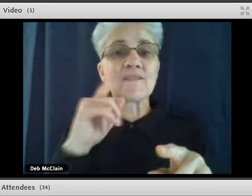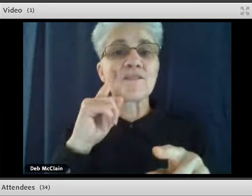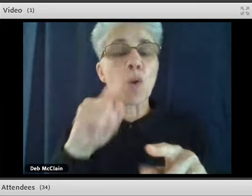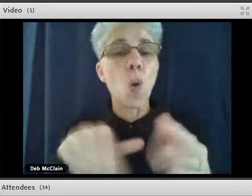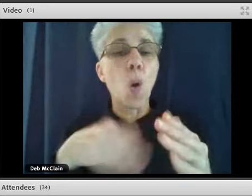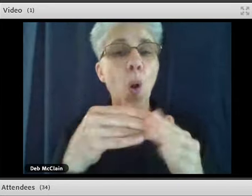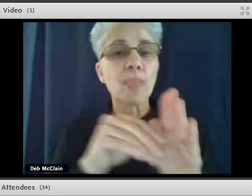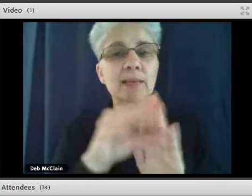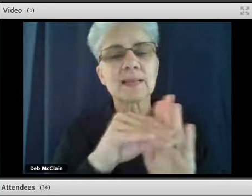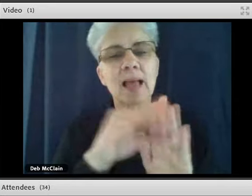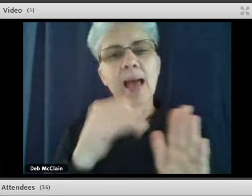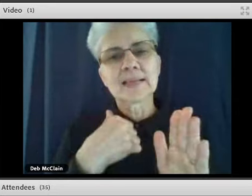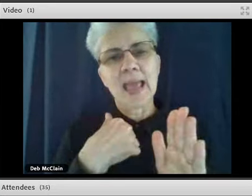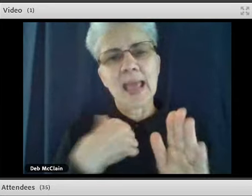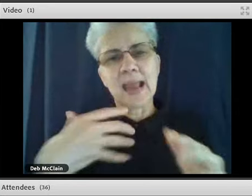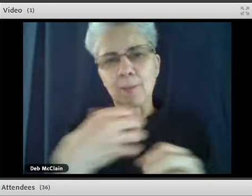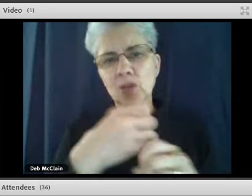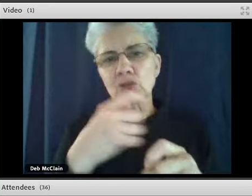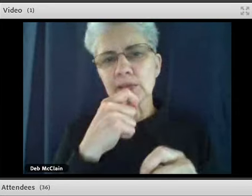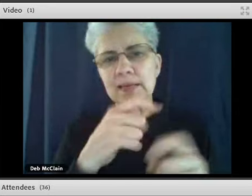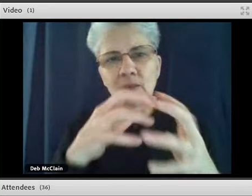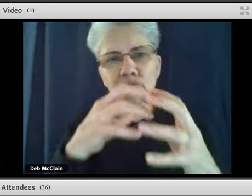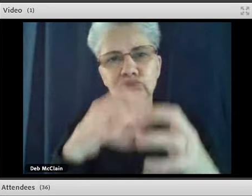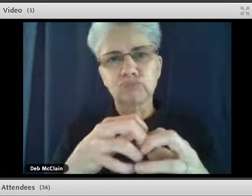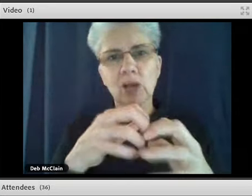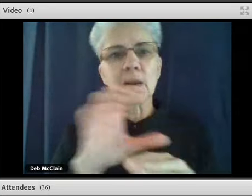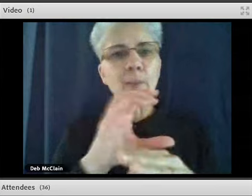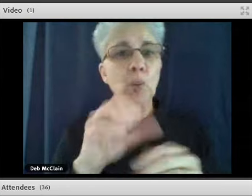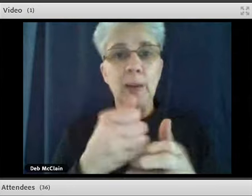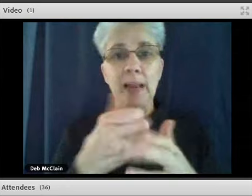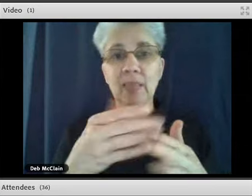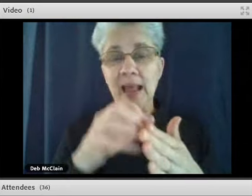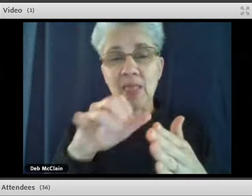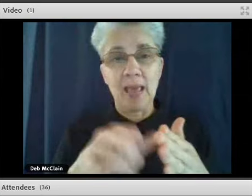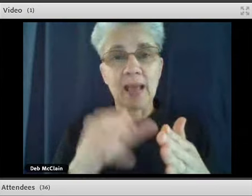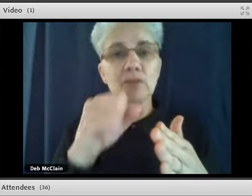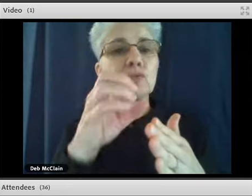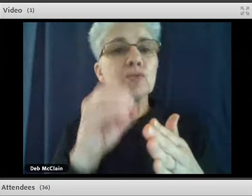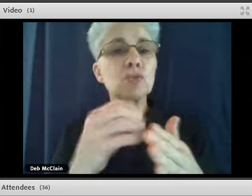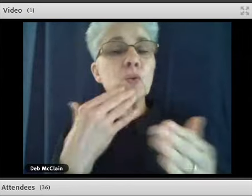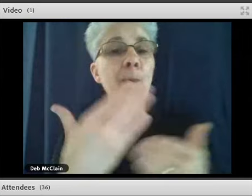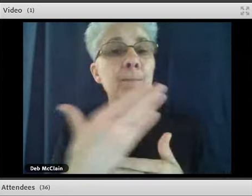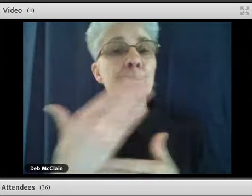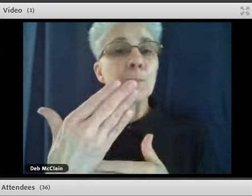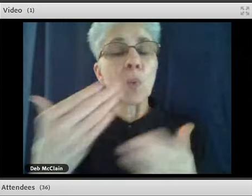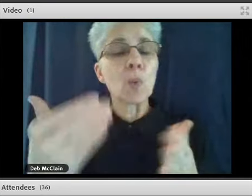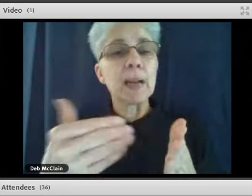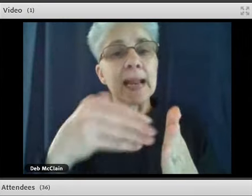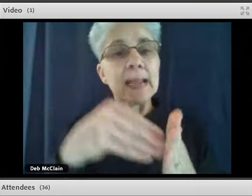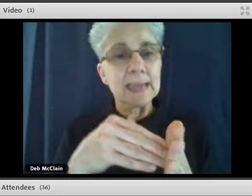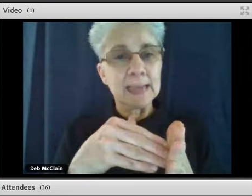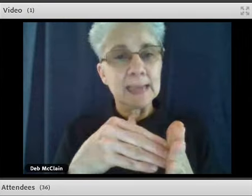And I compressed it, so it shouldn't crash your computer, or anything like that. So, good morning again, everybody. Let me get to the official agenda,